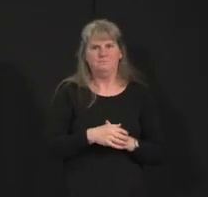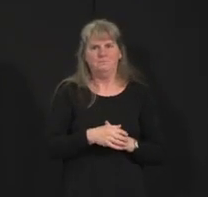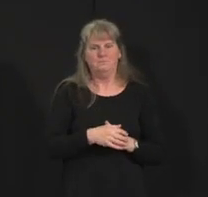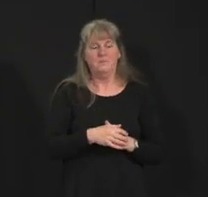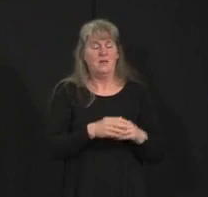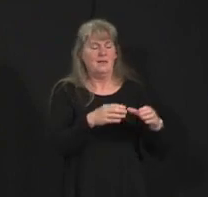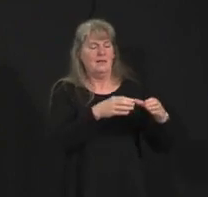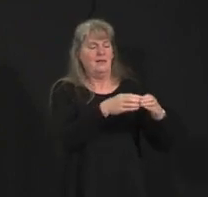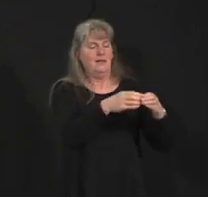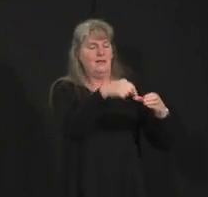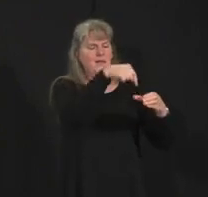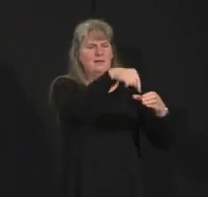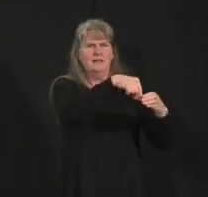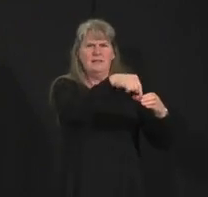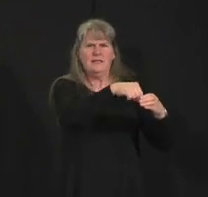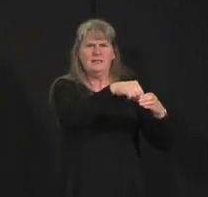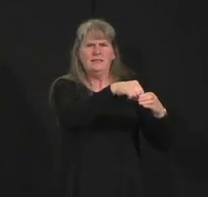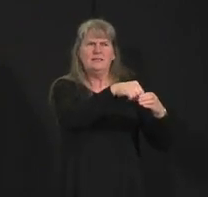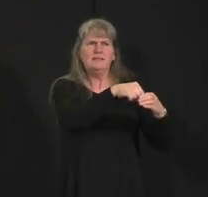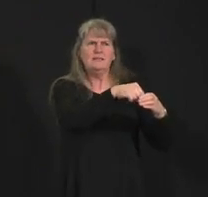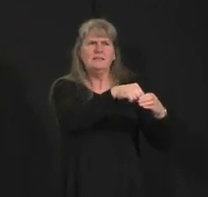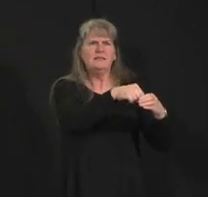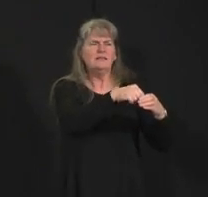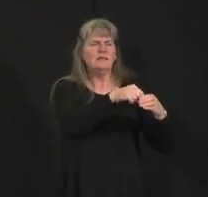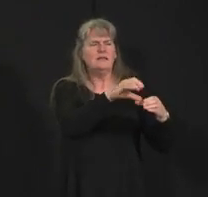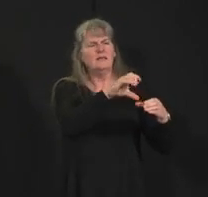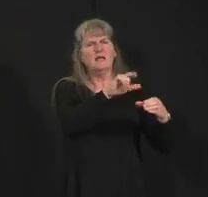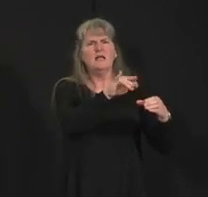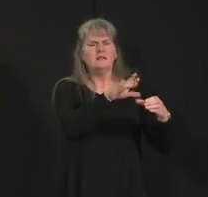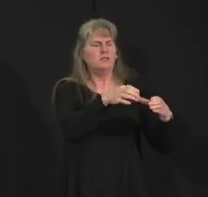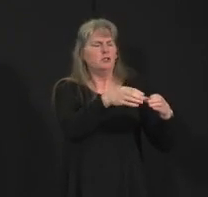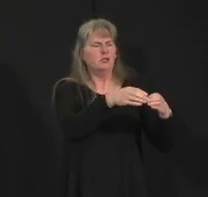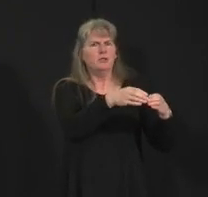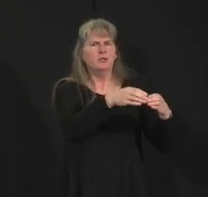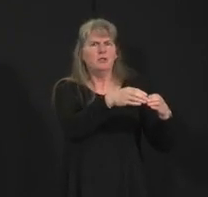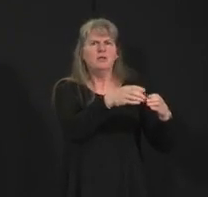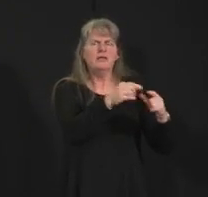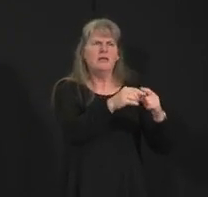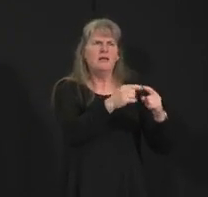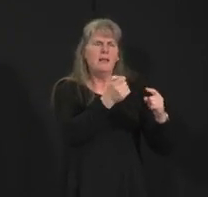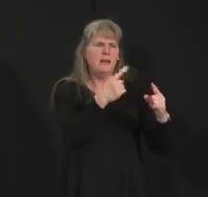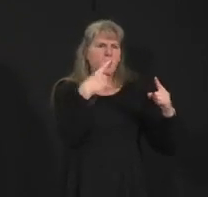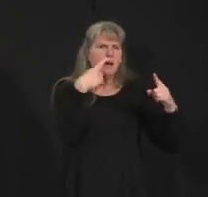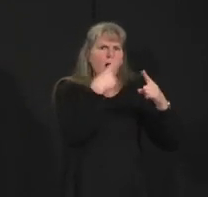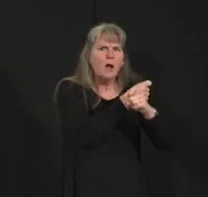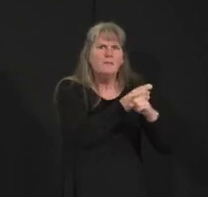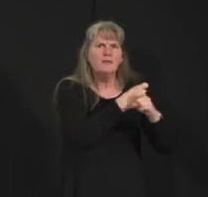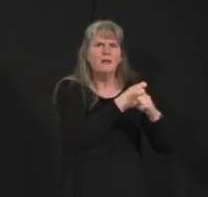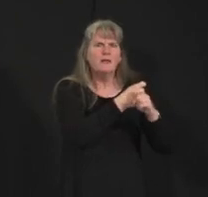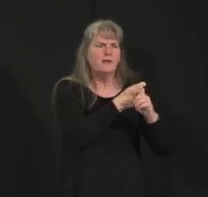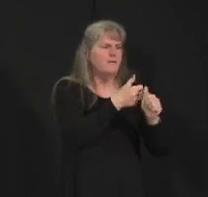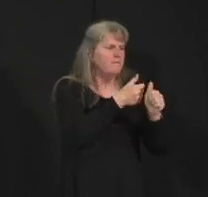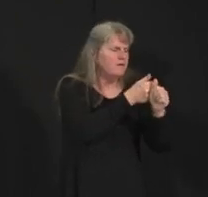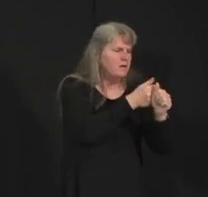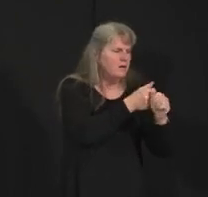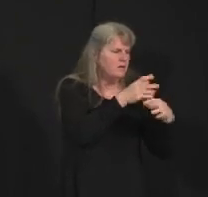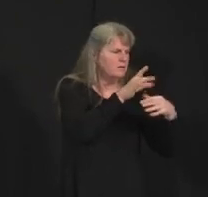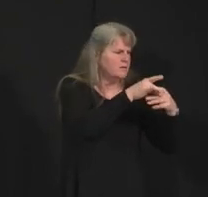Clusters sometimes in themselves however can be very complicated to follow, and can take quite a